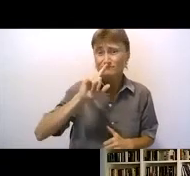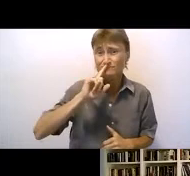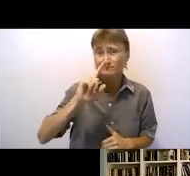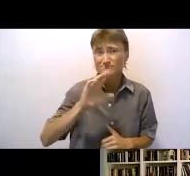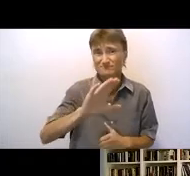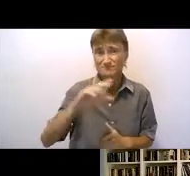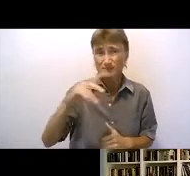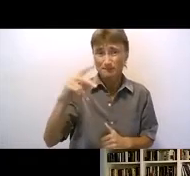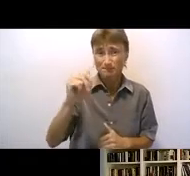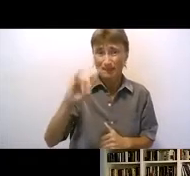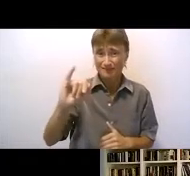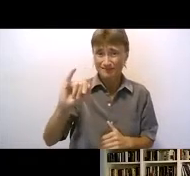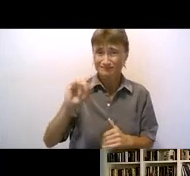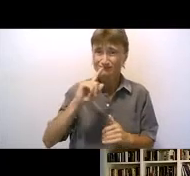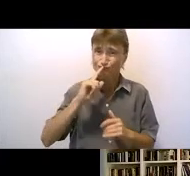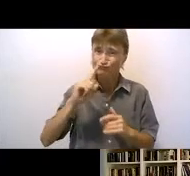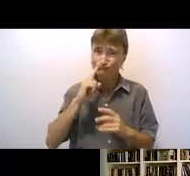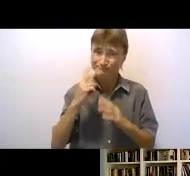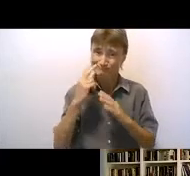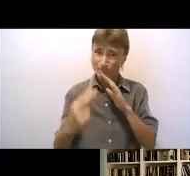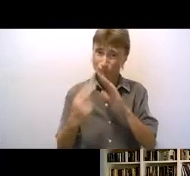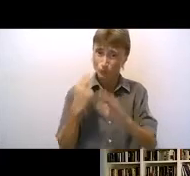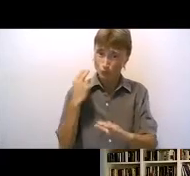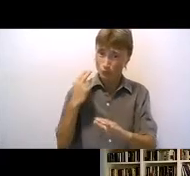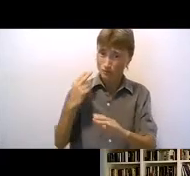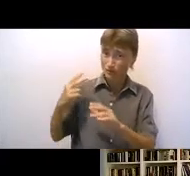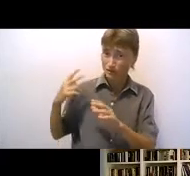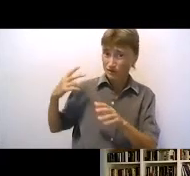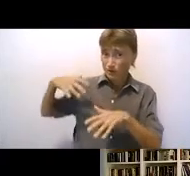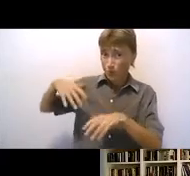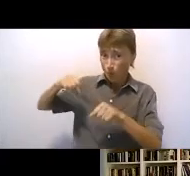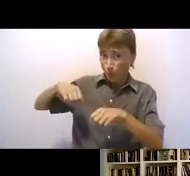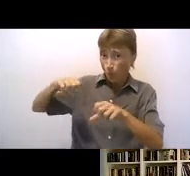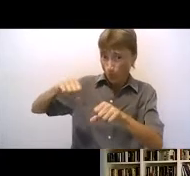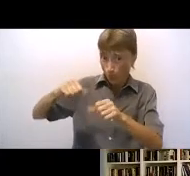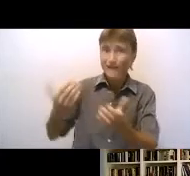honour for us to be able to host these town halls. It's just been an extraordinary learning